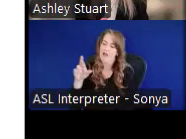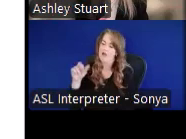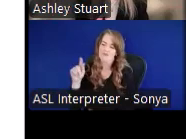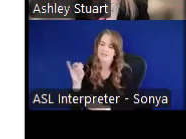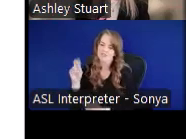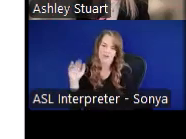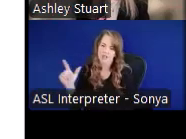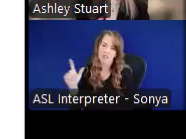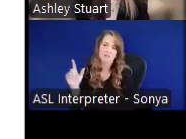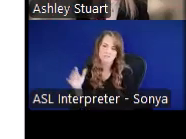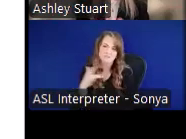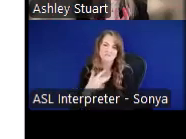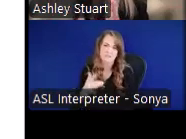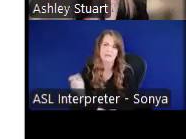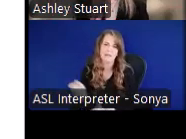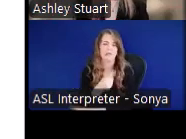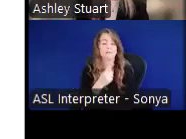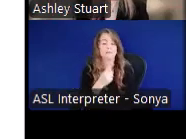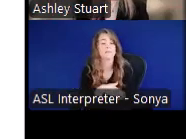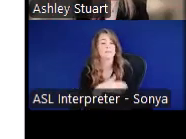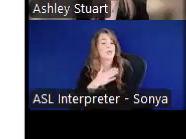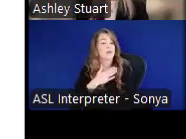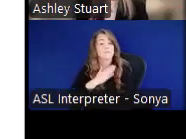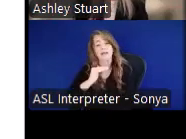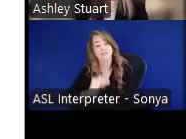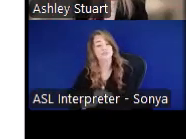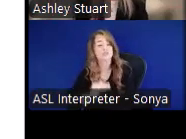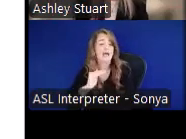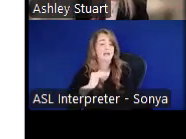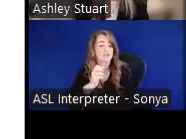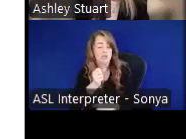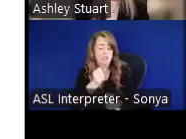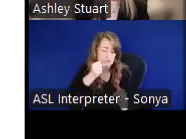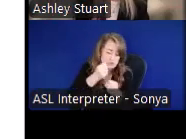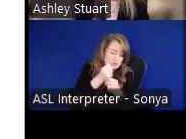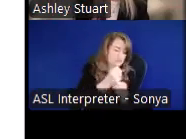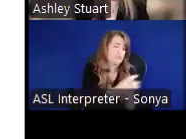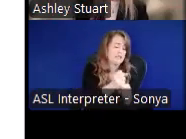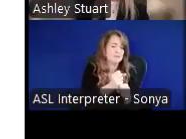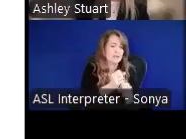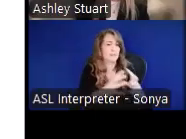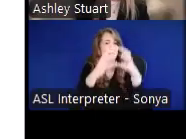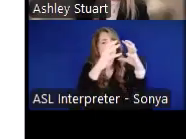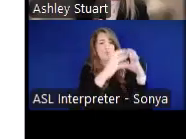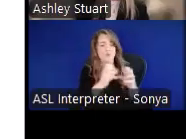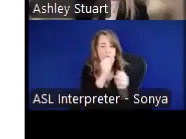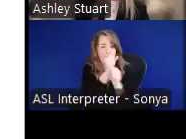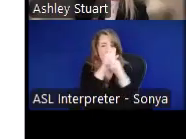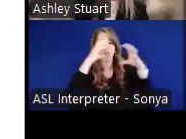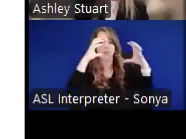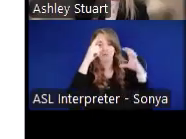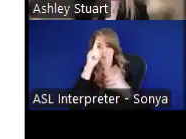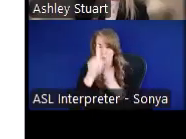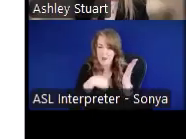one in particular, my child, screamed at his balloons for an hour because they wouldn't stop floating, and that's why he's having a temper tantrum.